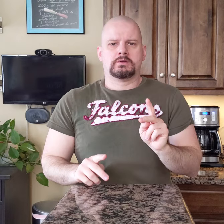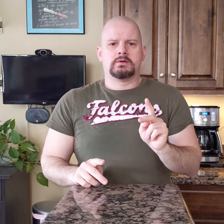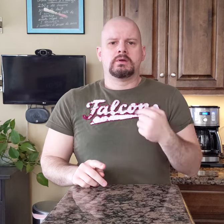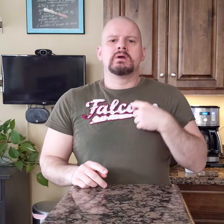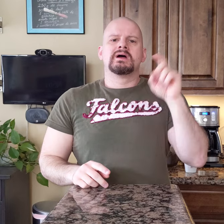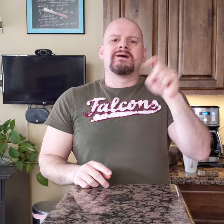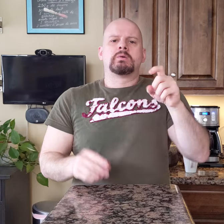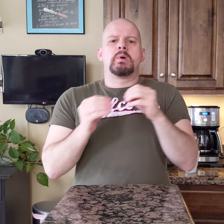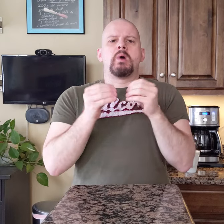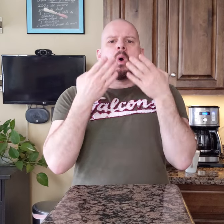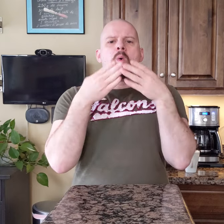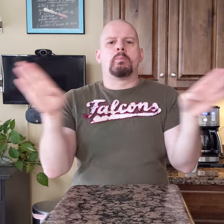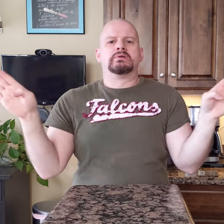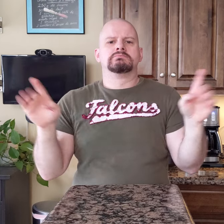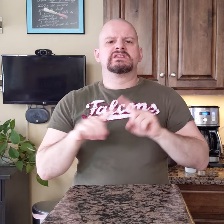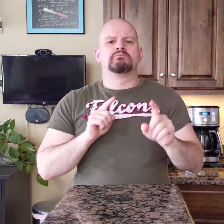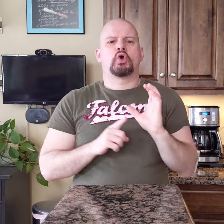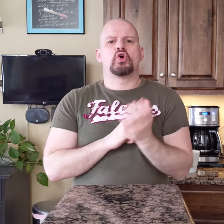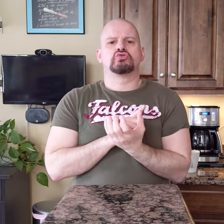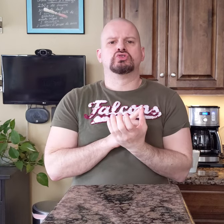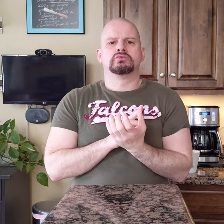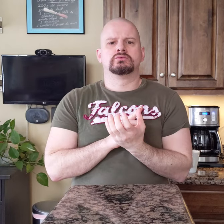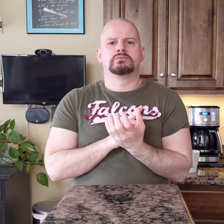I have to be more open-minded to different cultures.